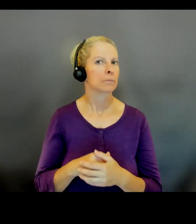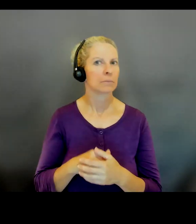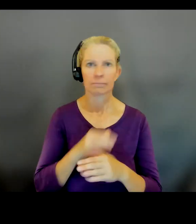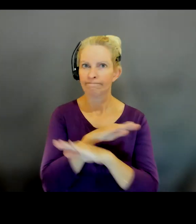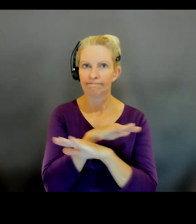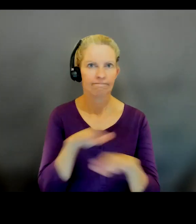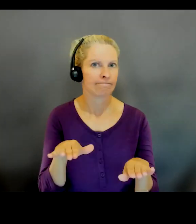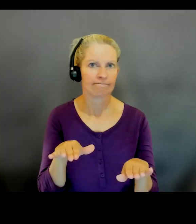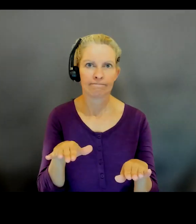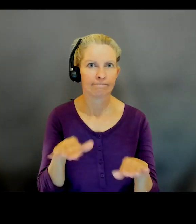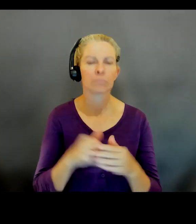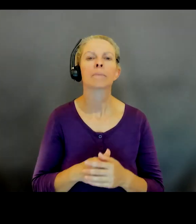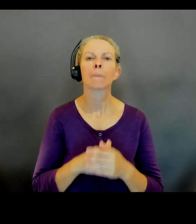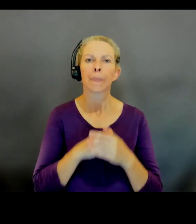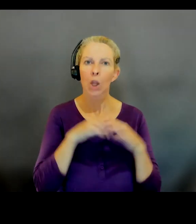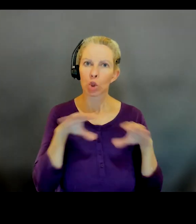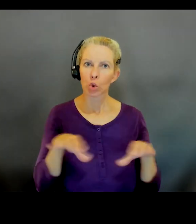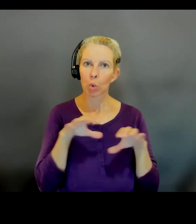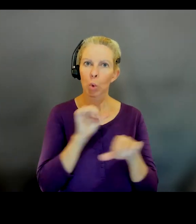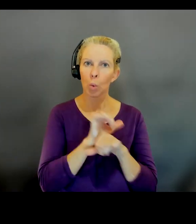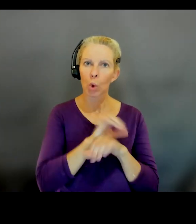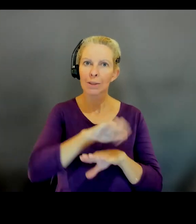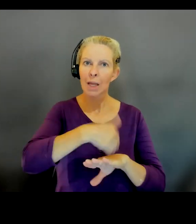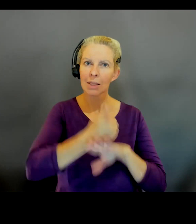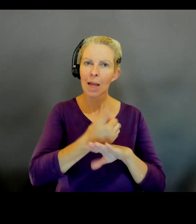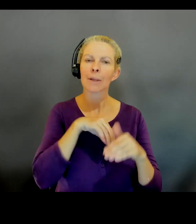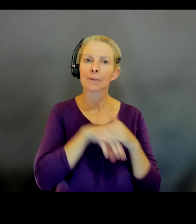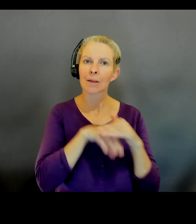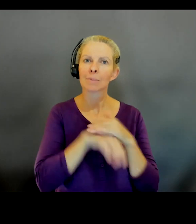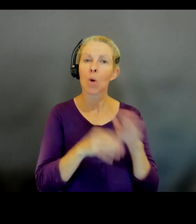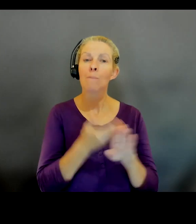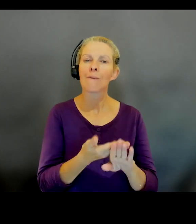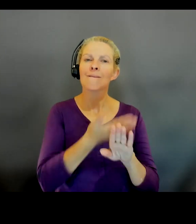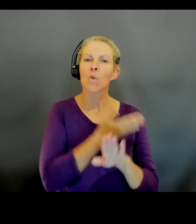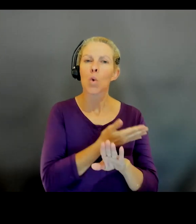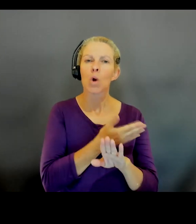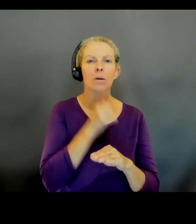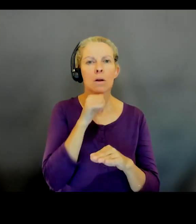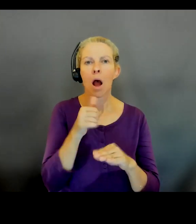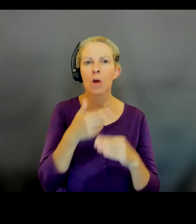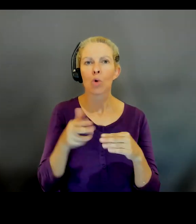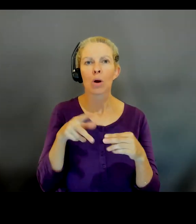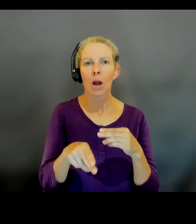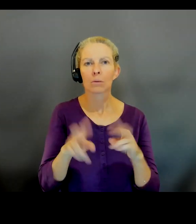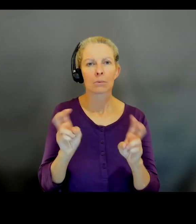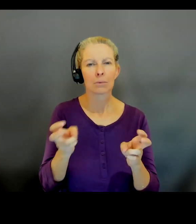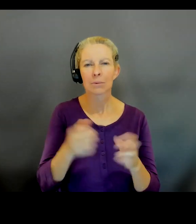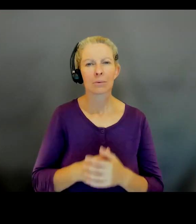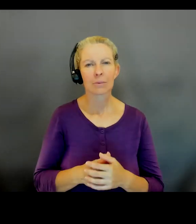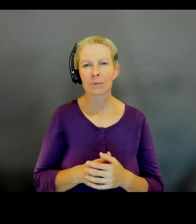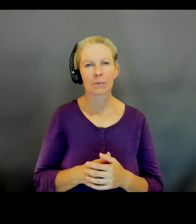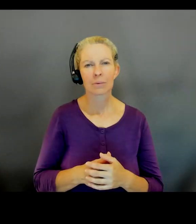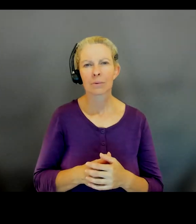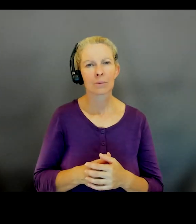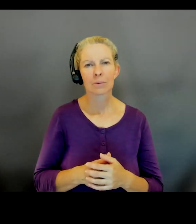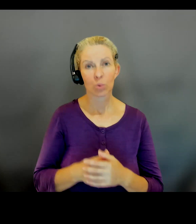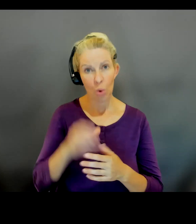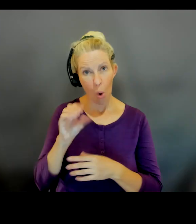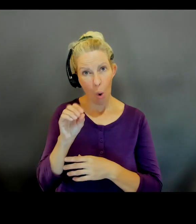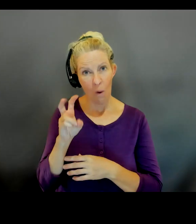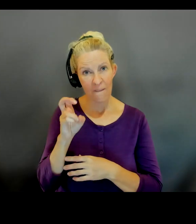work accessibly and don't take shortcuts because you are going to end up hurting your users and